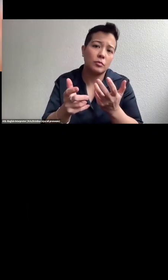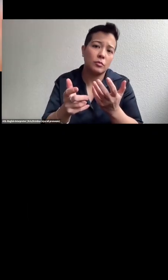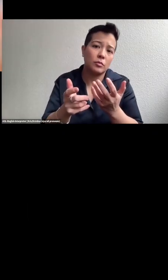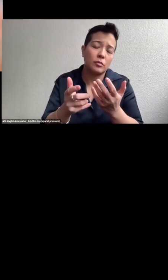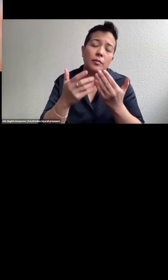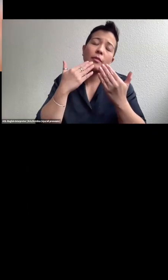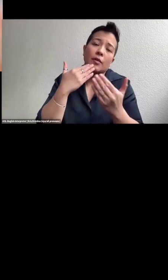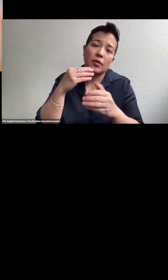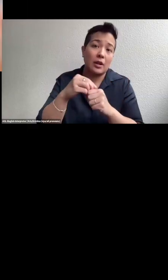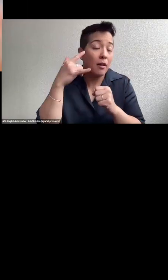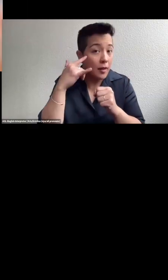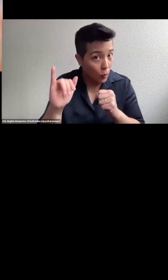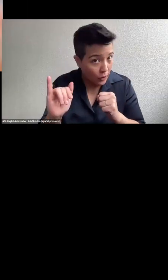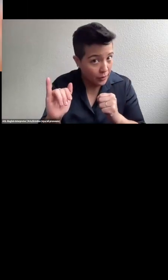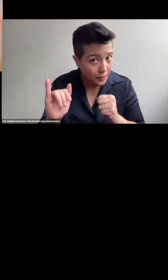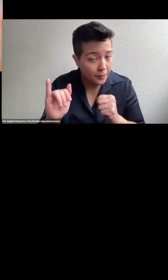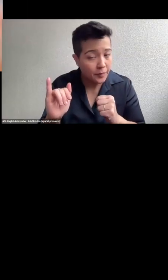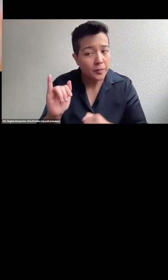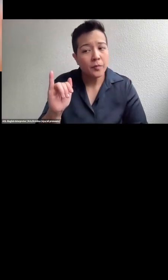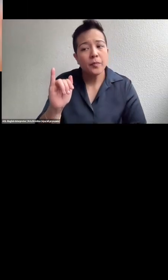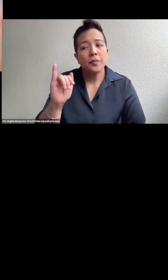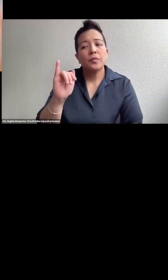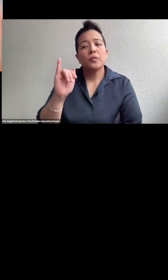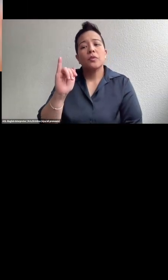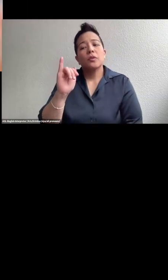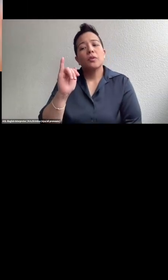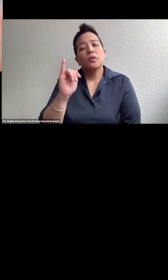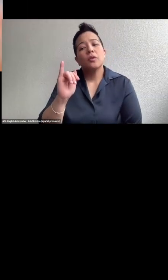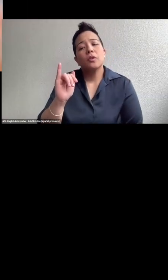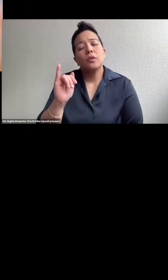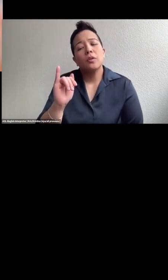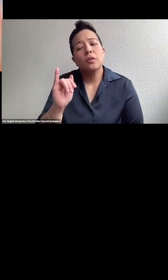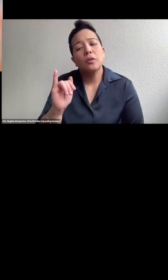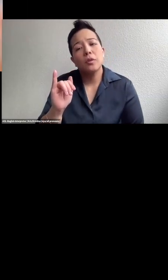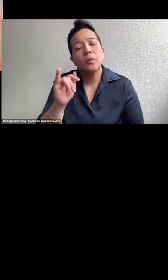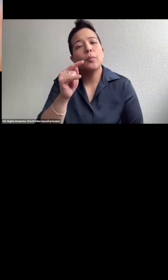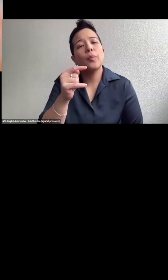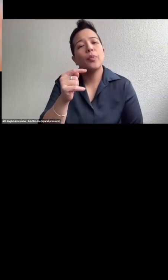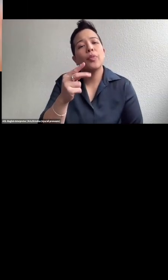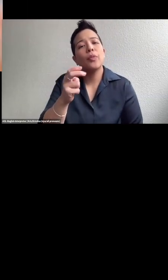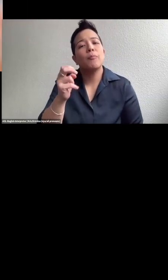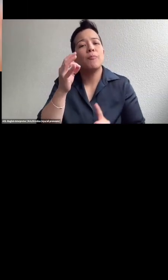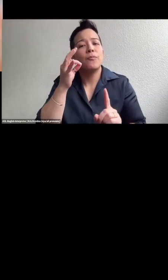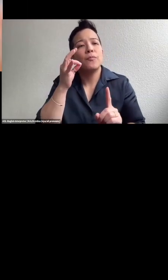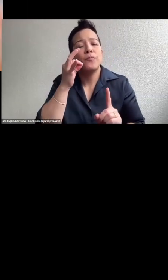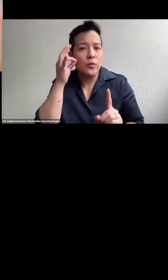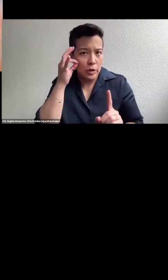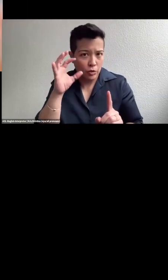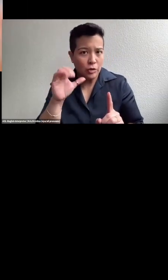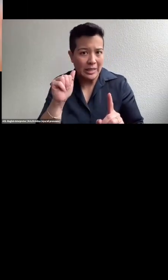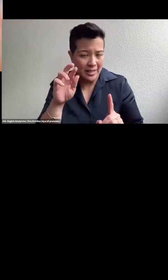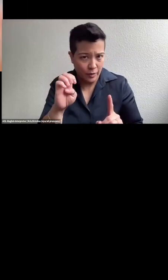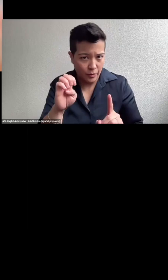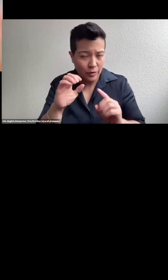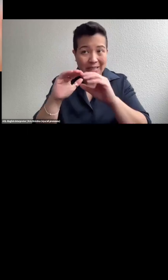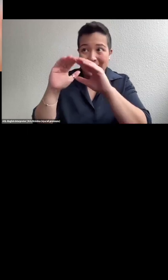in California, the foster care system, adoptive